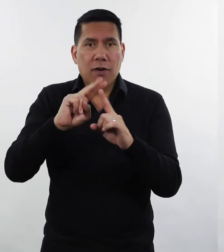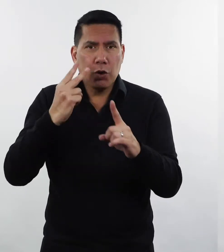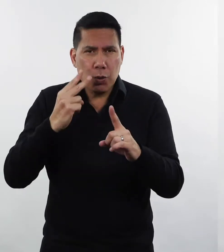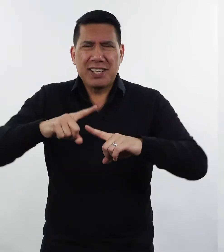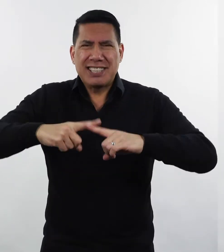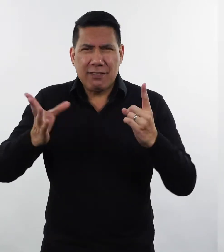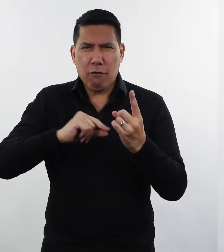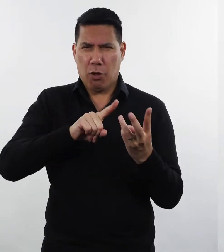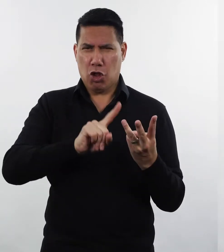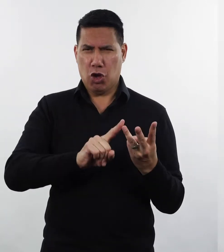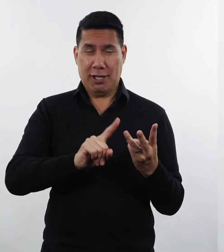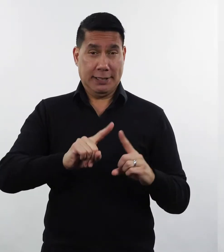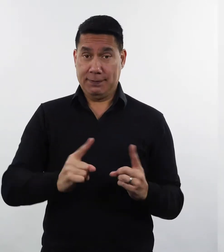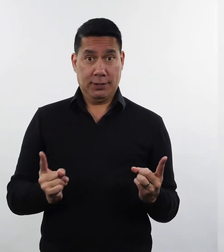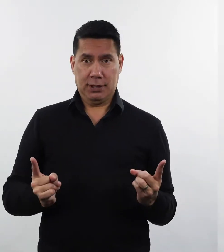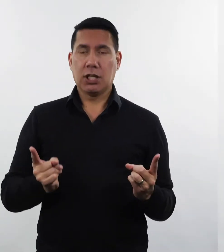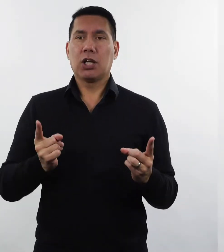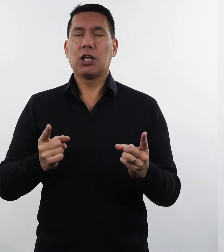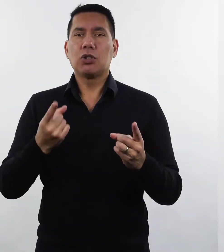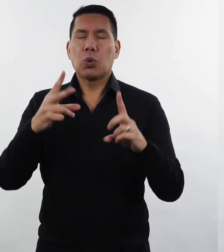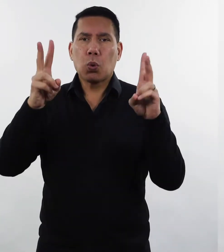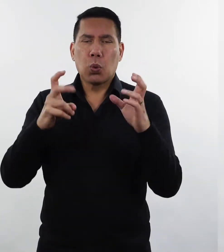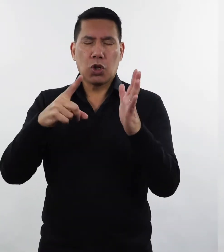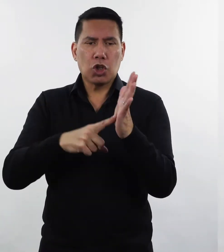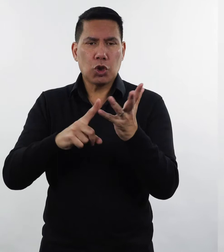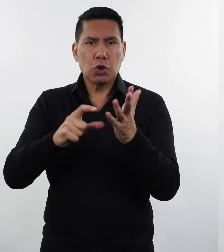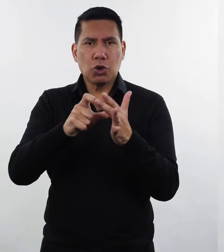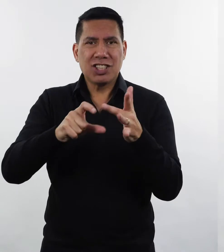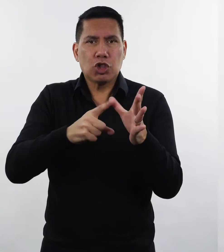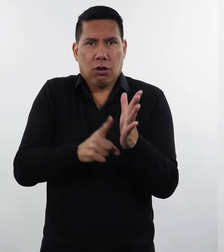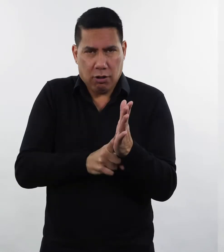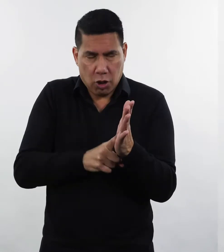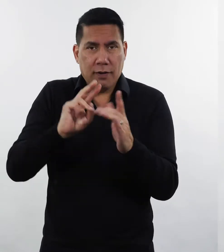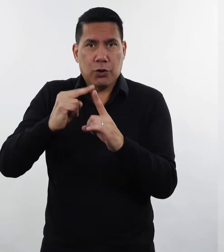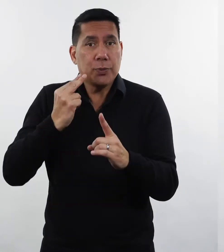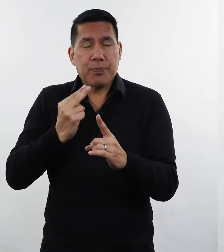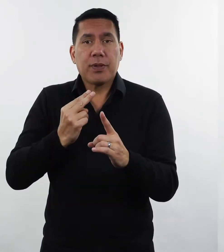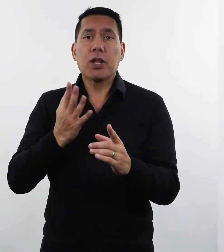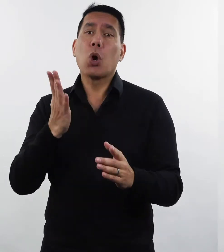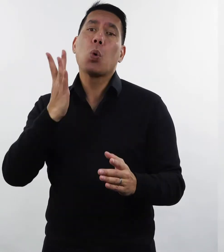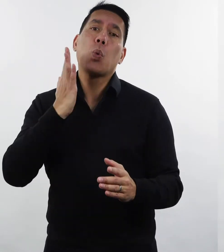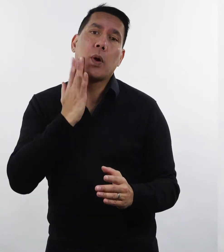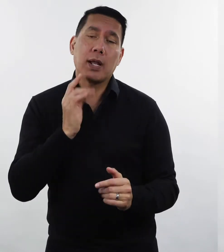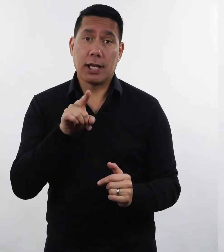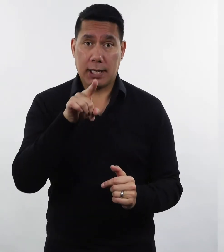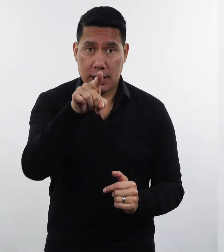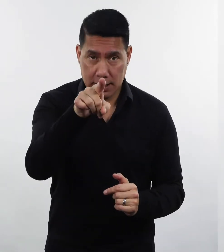This happens when: The participant changes their statement of goals and strategies The participant requests a review of their plan,